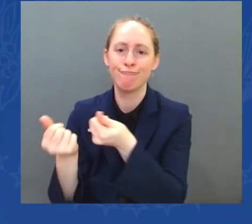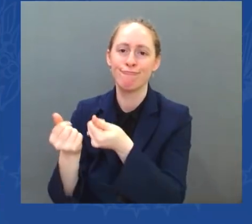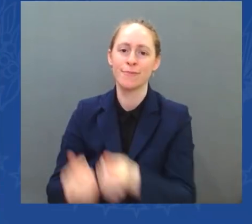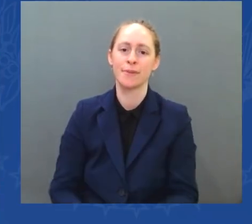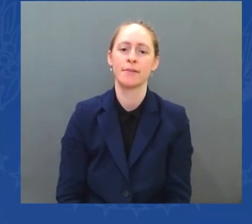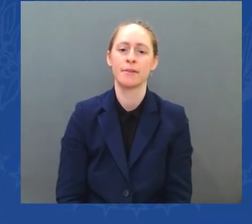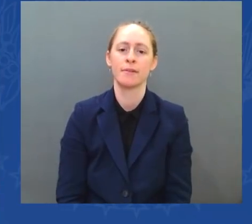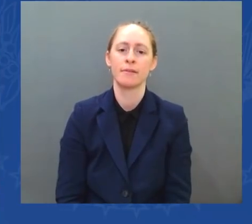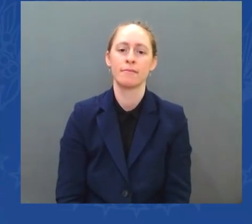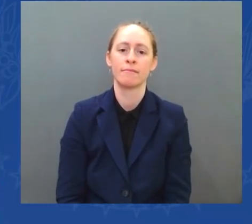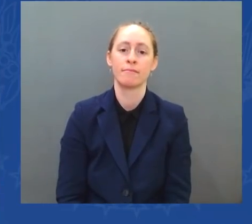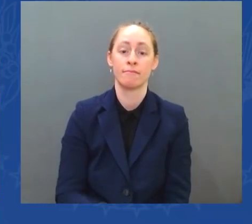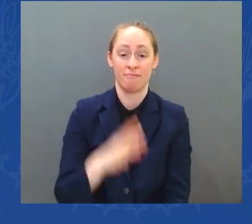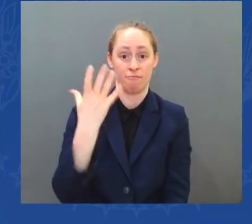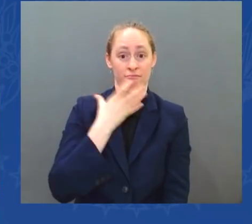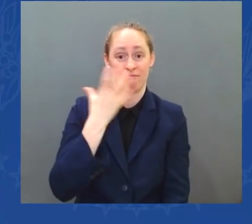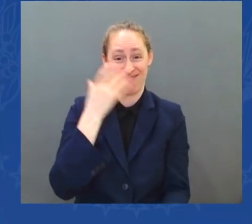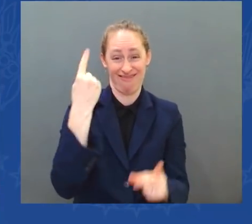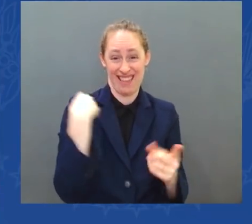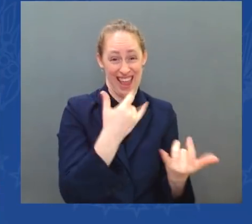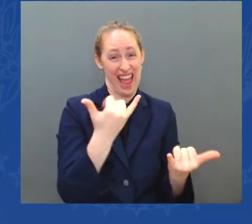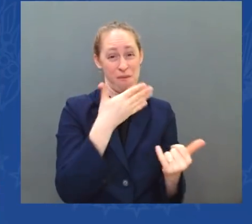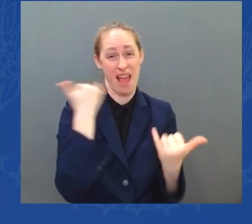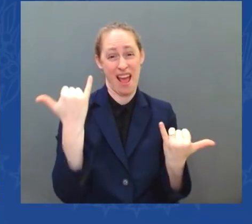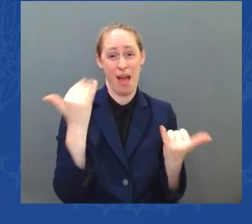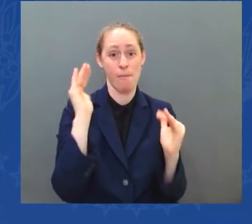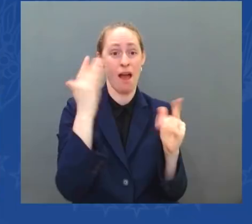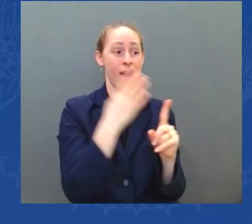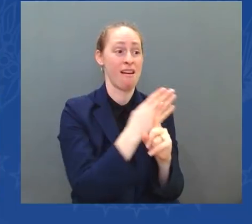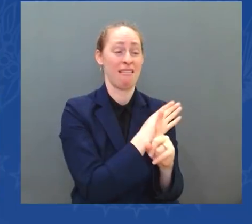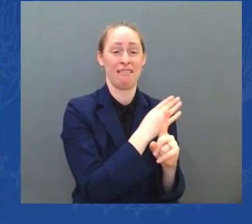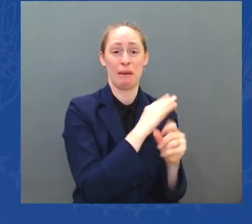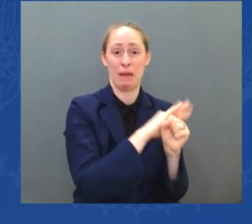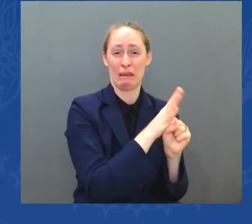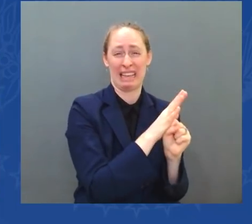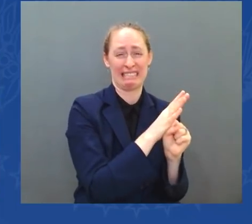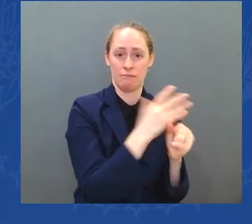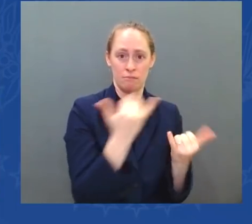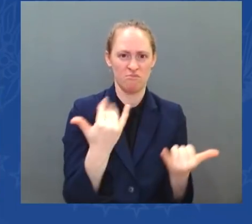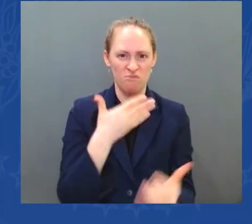this time around with the American Rescue Plan, we made a choice to bring everyone along.